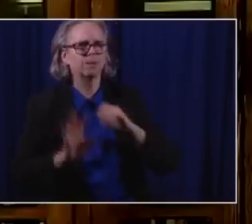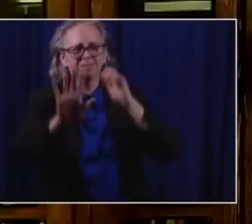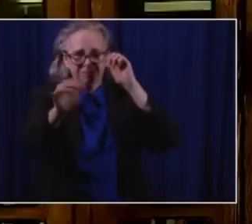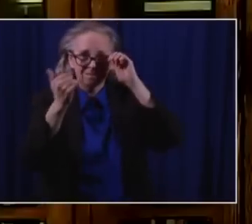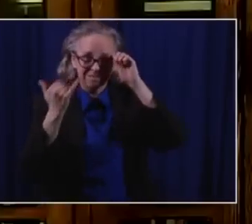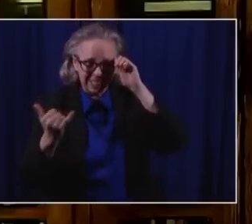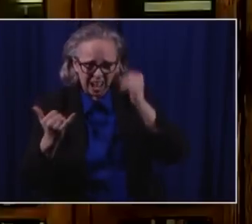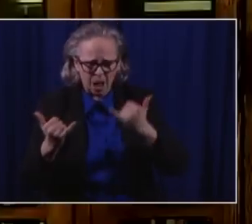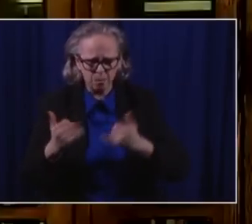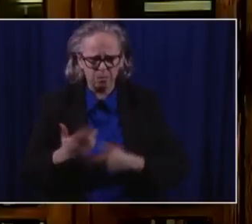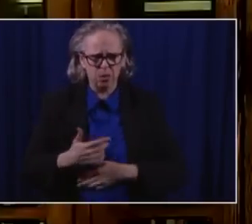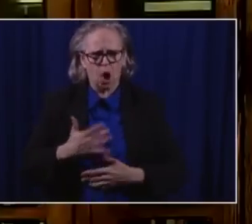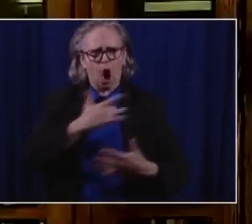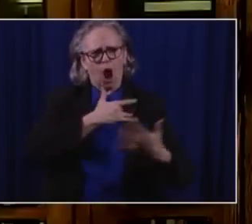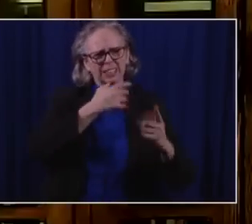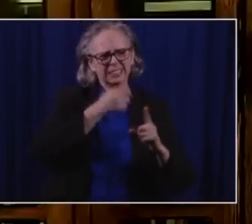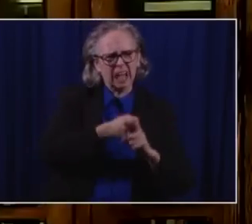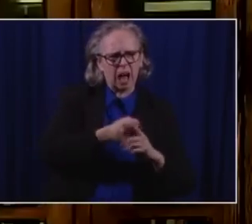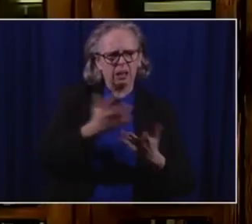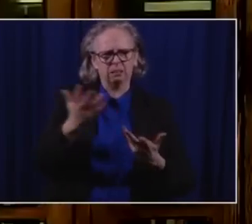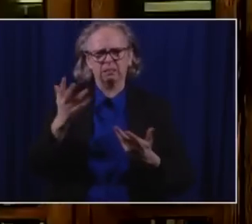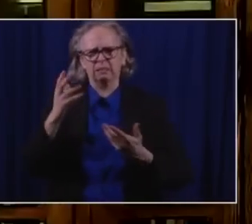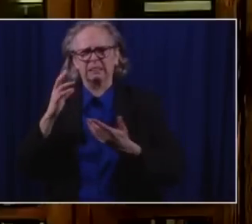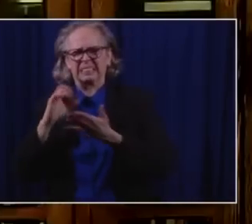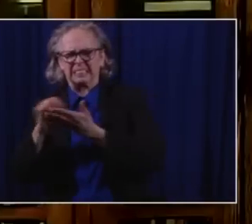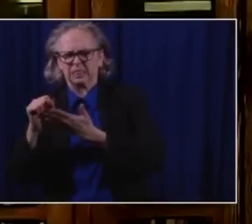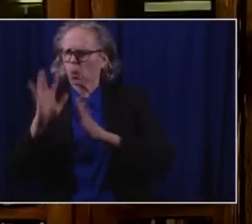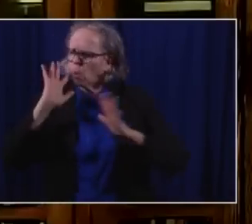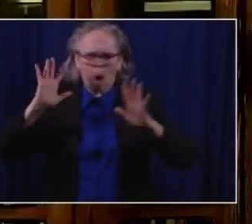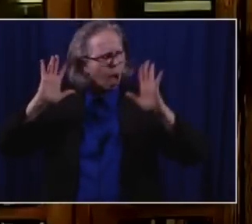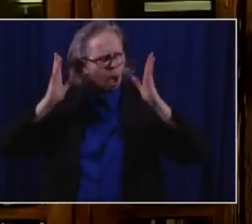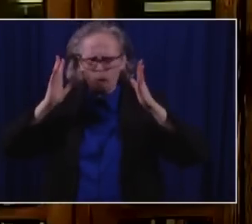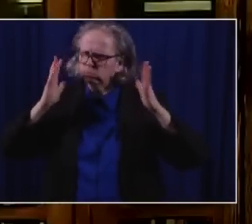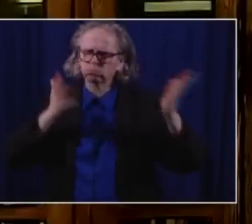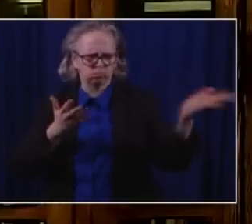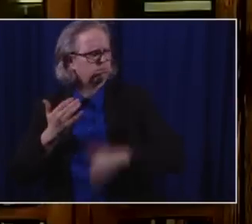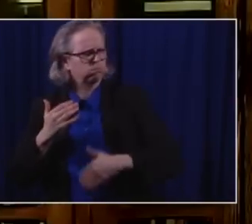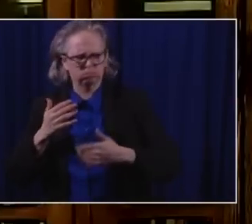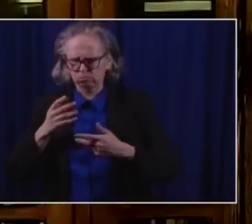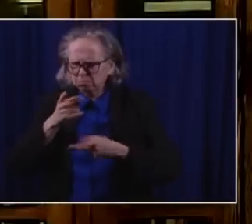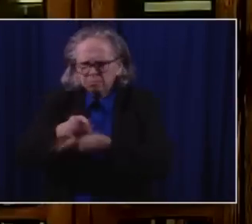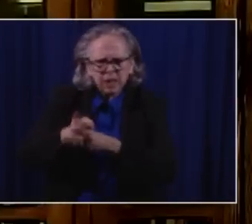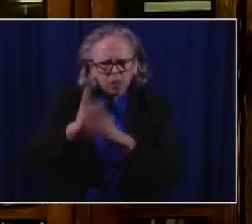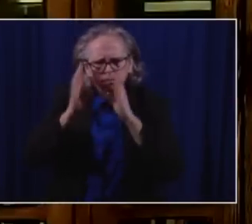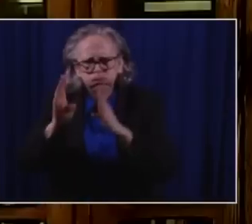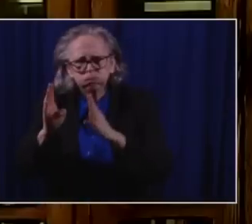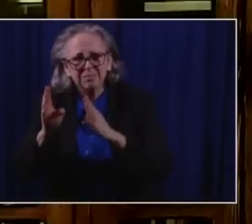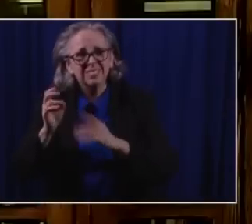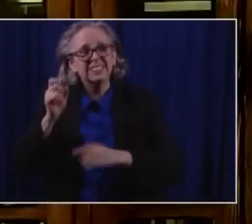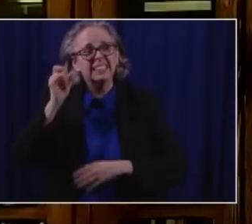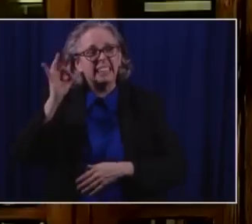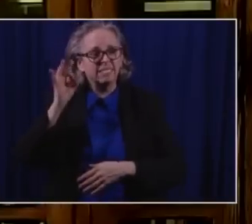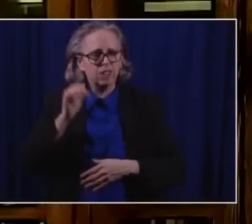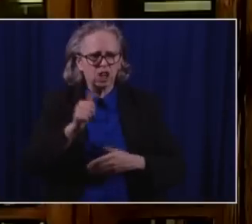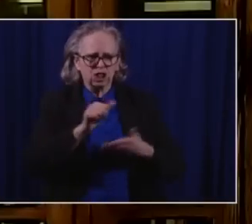start postponing first kind of tended to be less related to cancer less related to his work as was mentioned earlier we